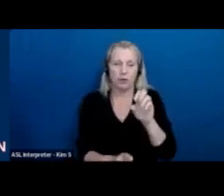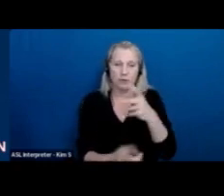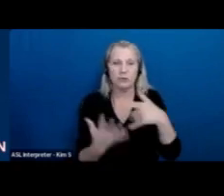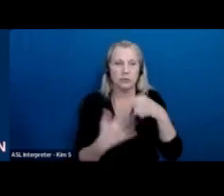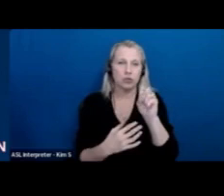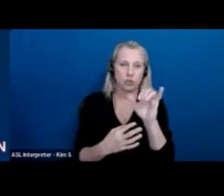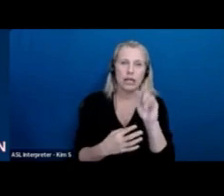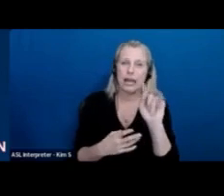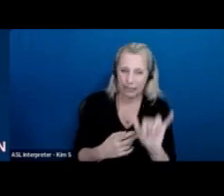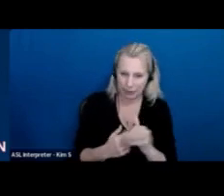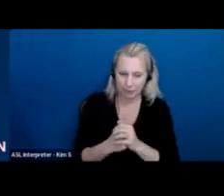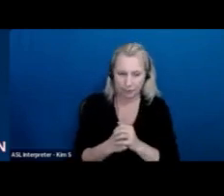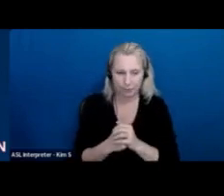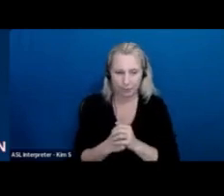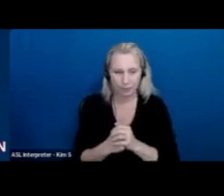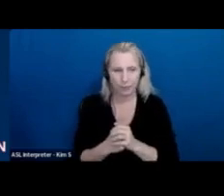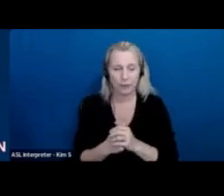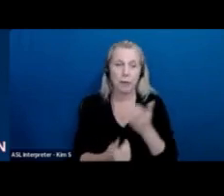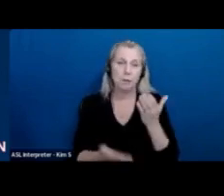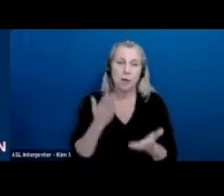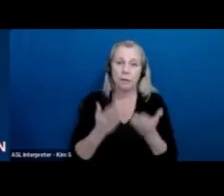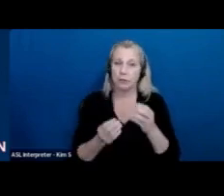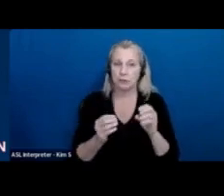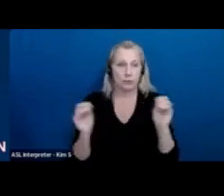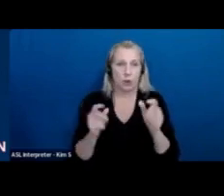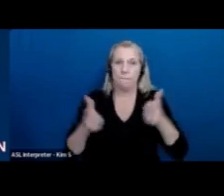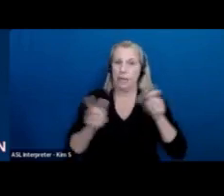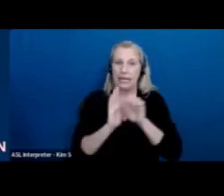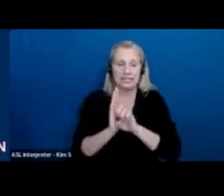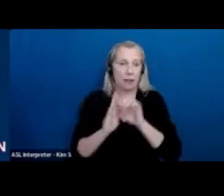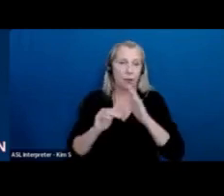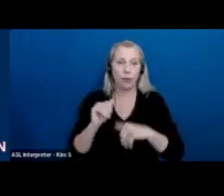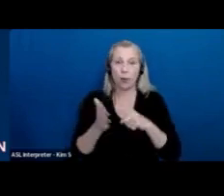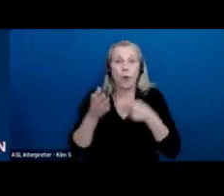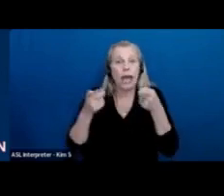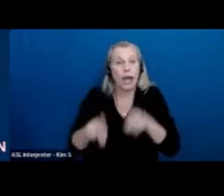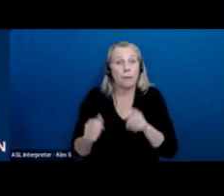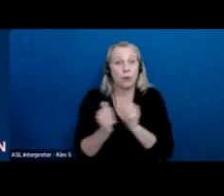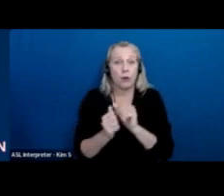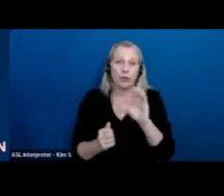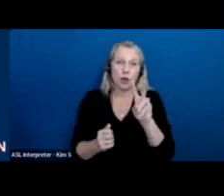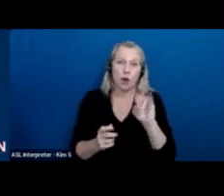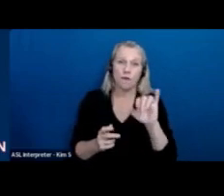I think probably there's been no greater example of this, then what happened with COVID. During